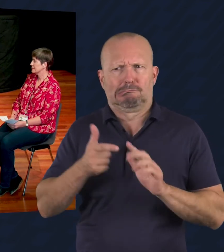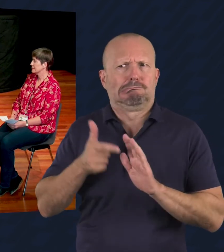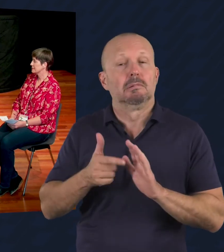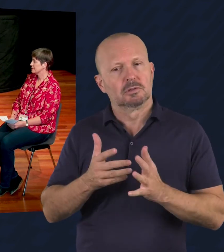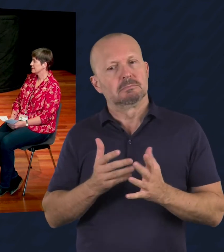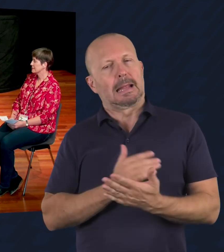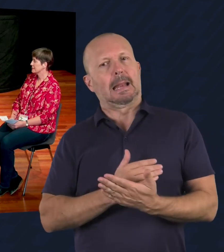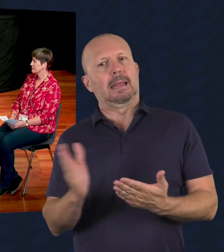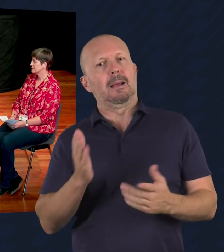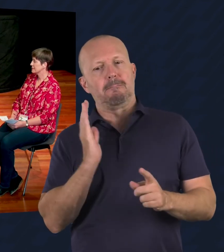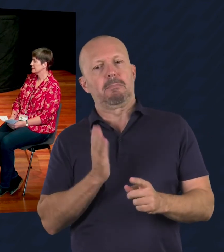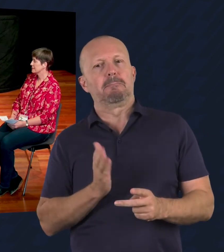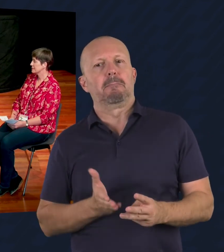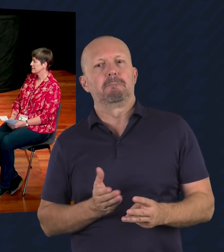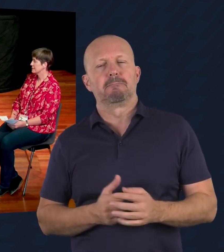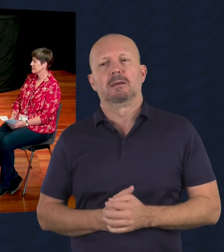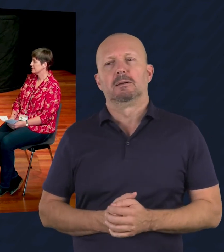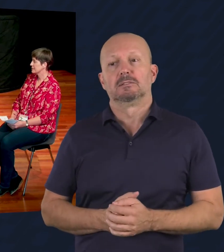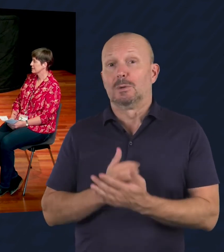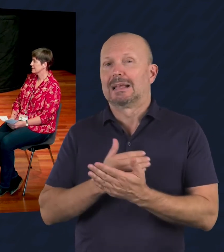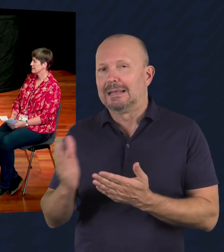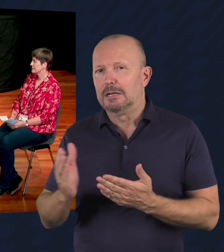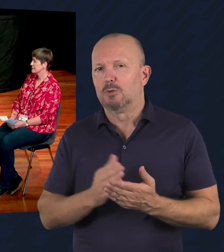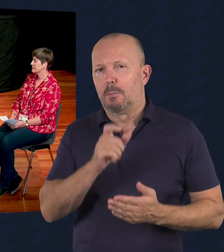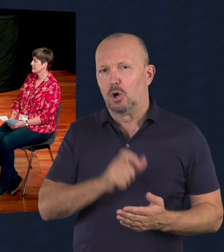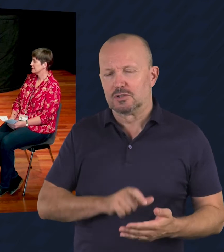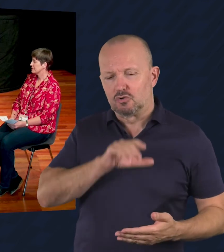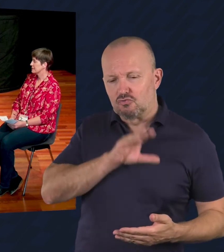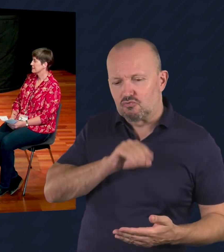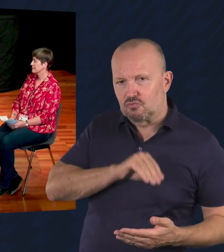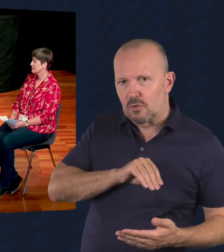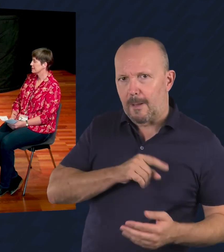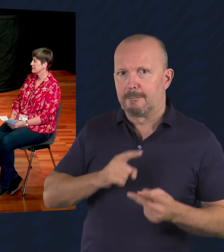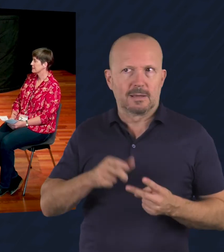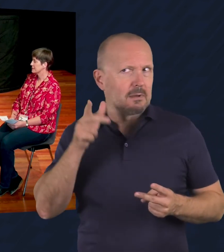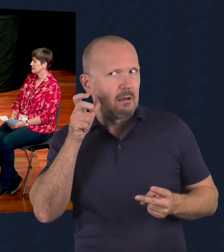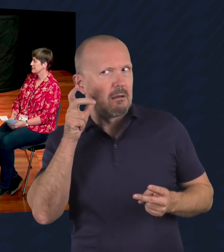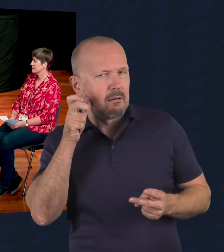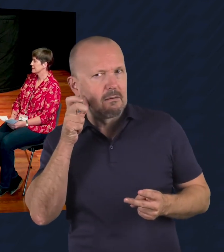And secondly, it was writing for someone who's reading and being someone who's listening to that being read.